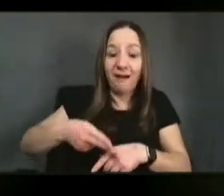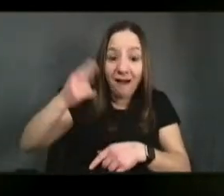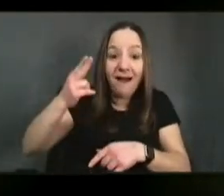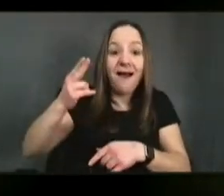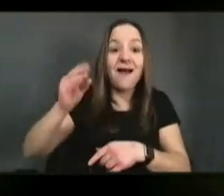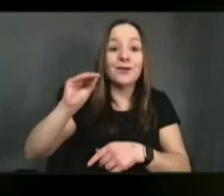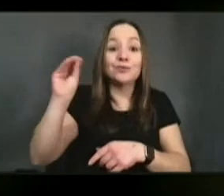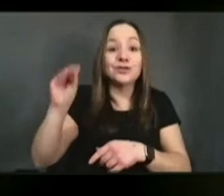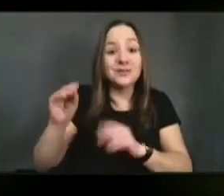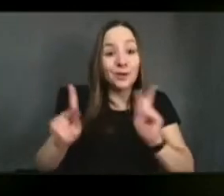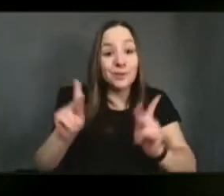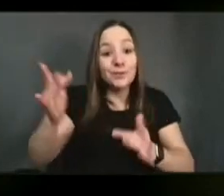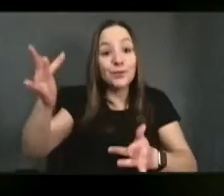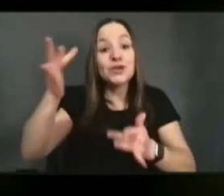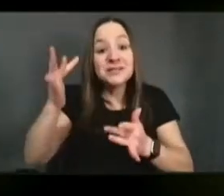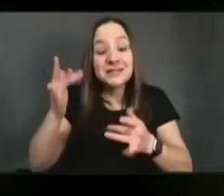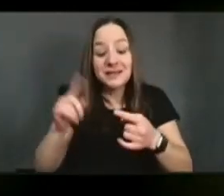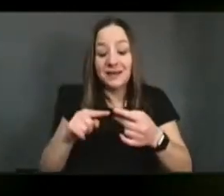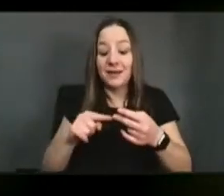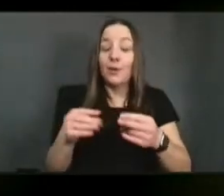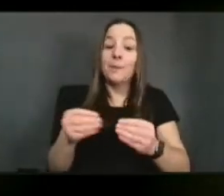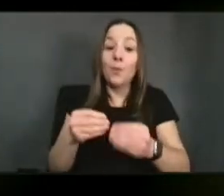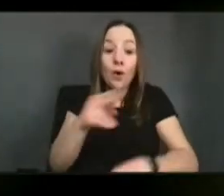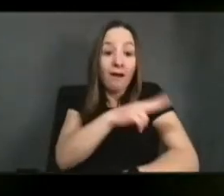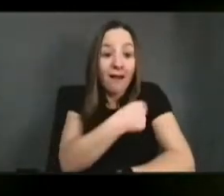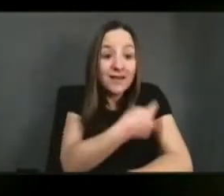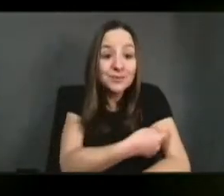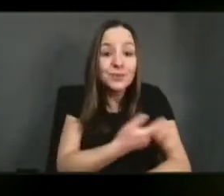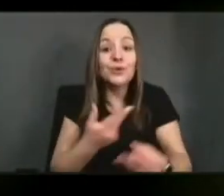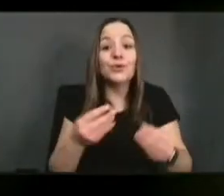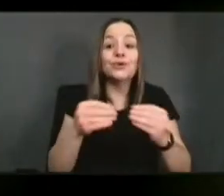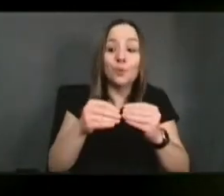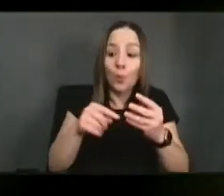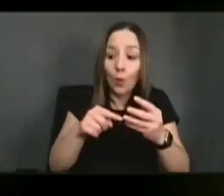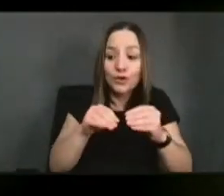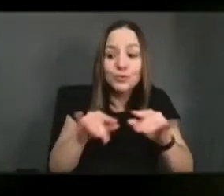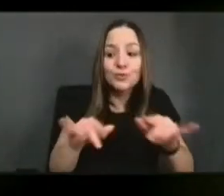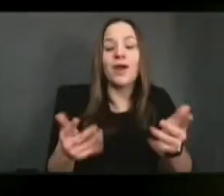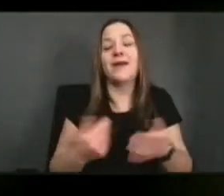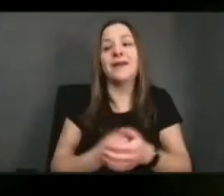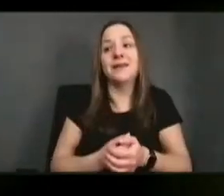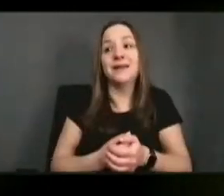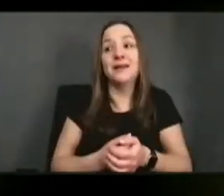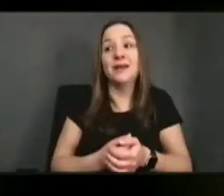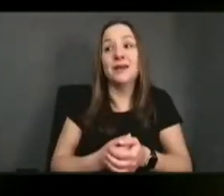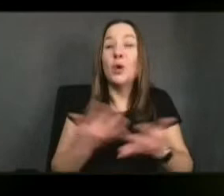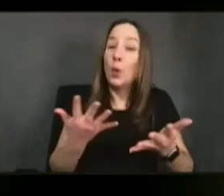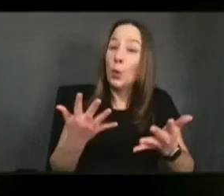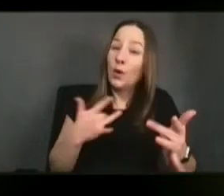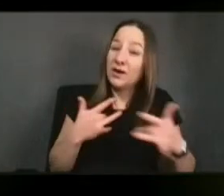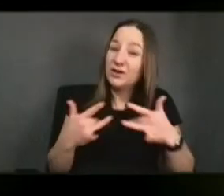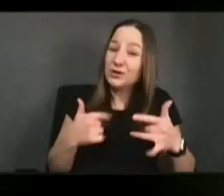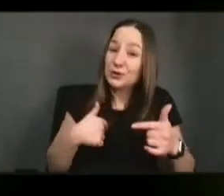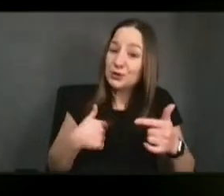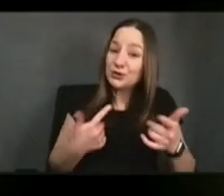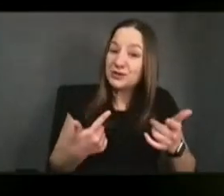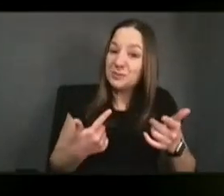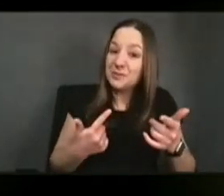know, very high case rates very hottest spread. And more people in hospitals and I think it